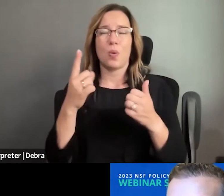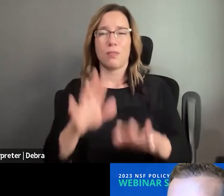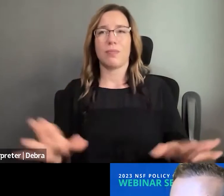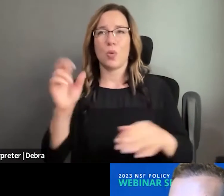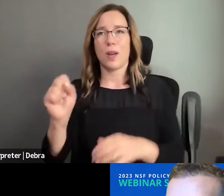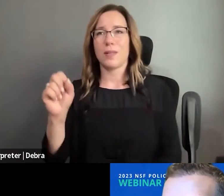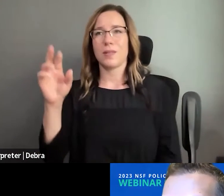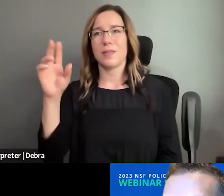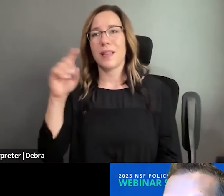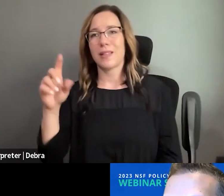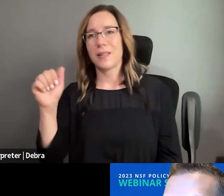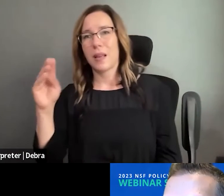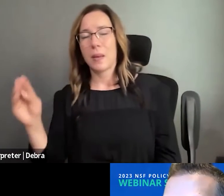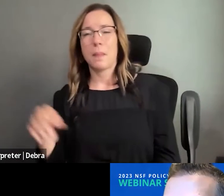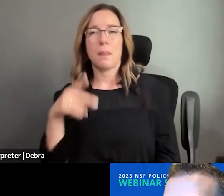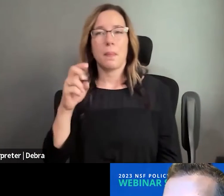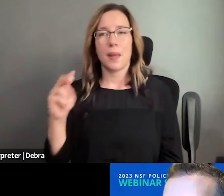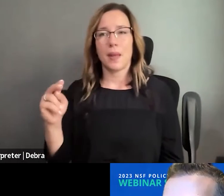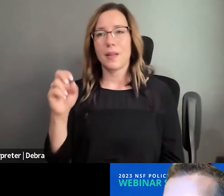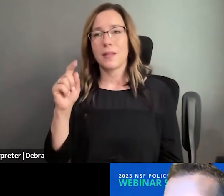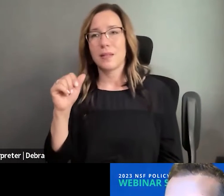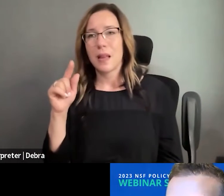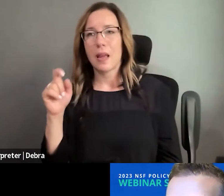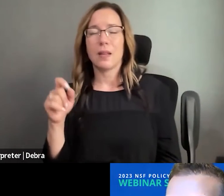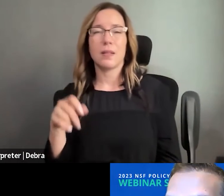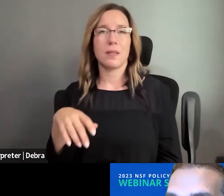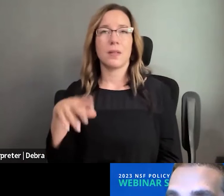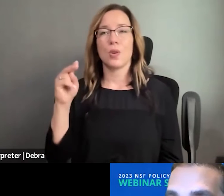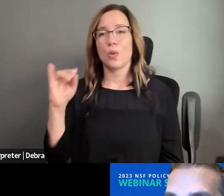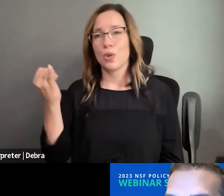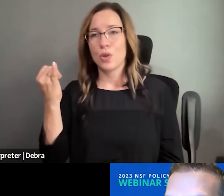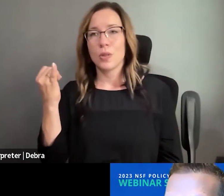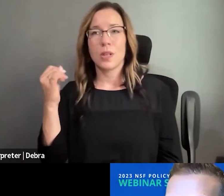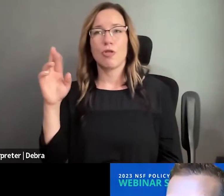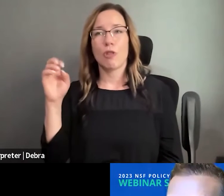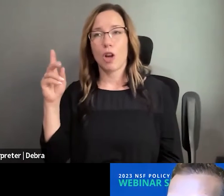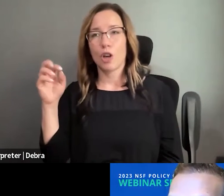Penn State, New Jersey. There are just many,